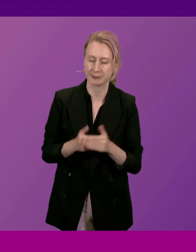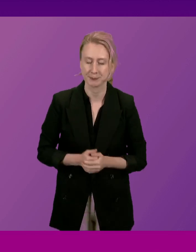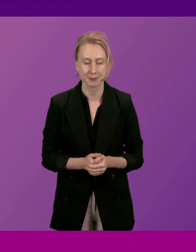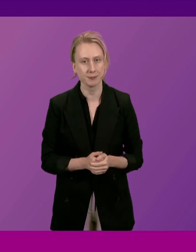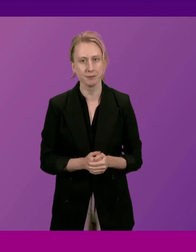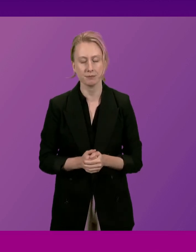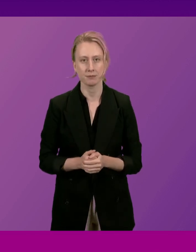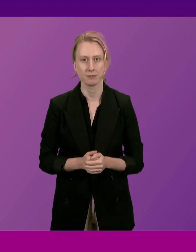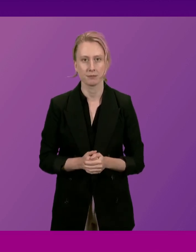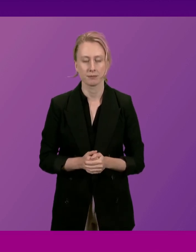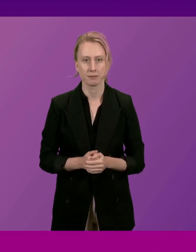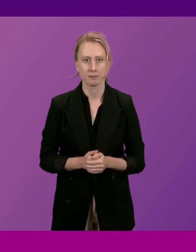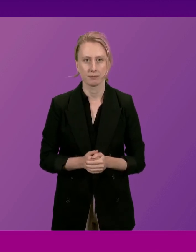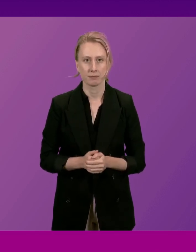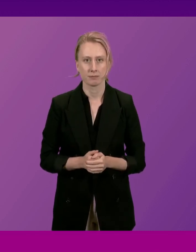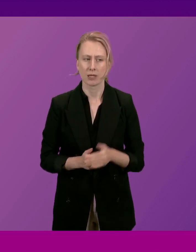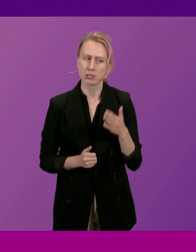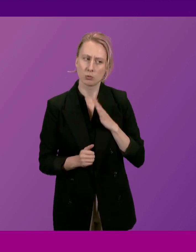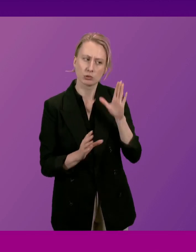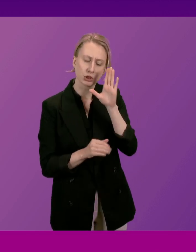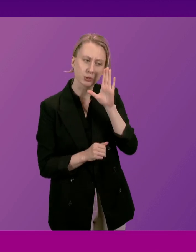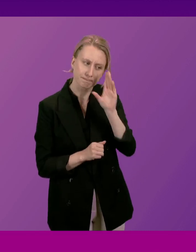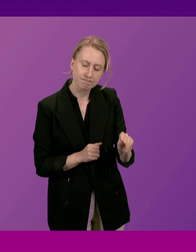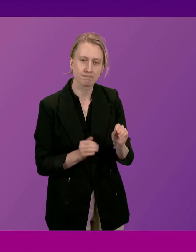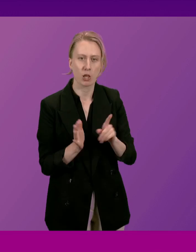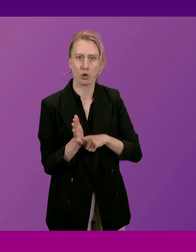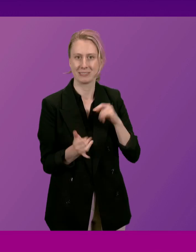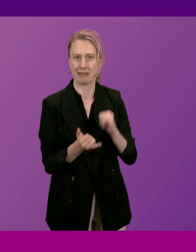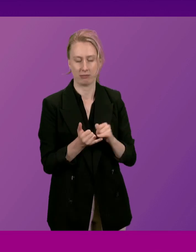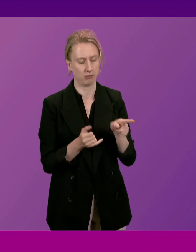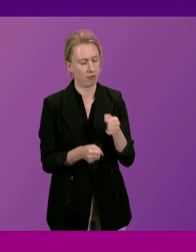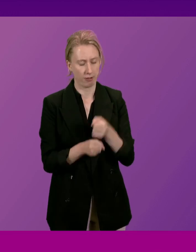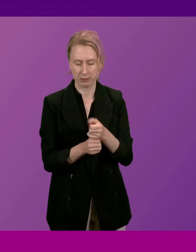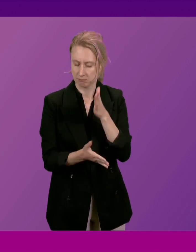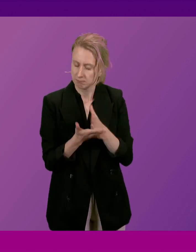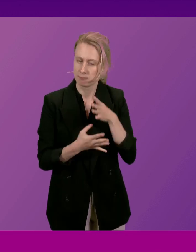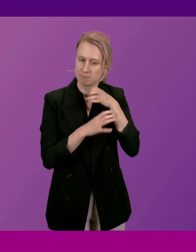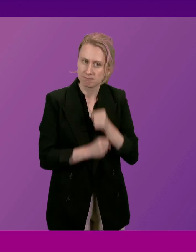I assure Lorna Slater that the Government is absolutely committed to meeting its target of